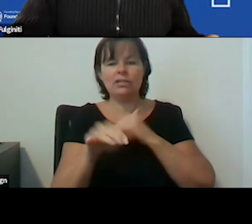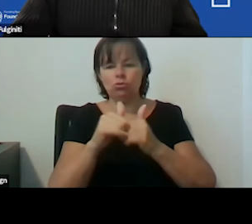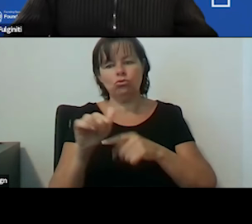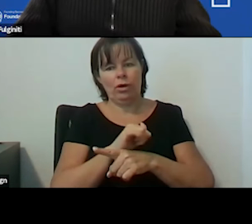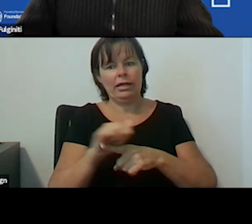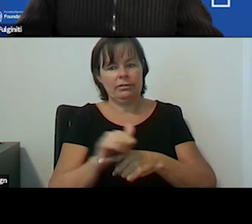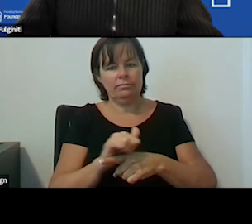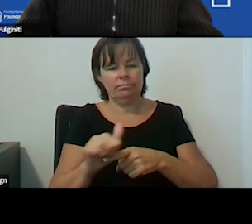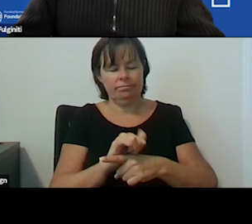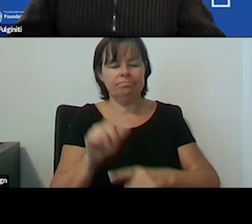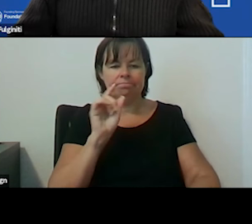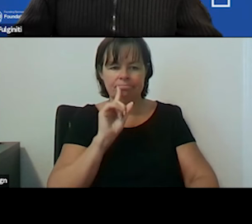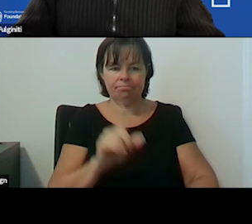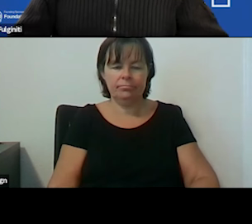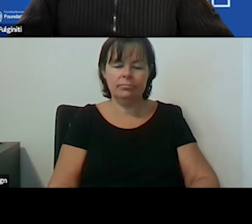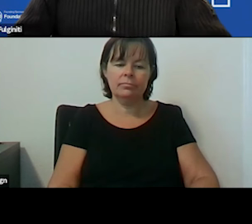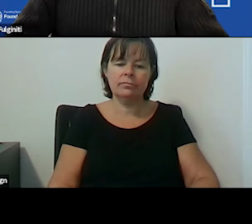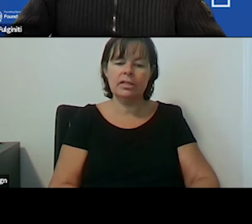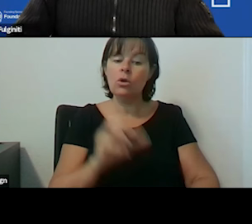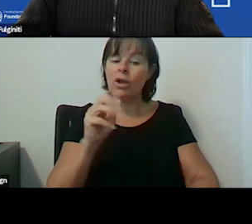all right so tool kits if I don't have any other questions about the research